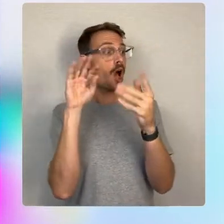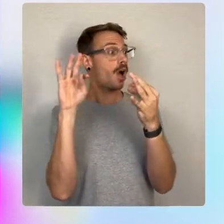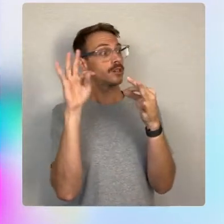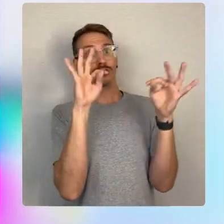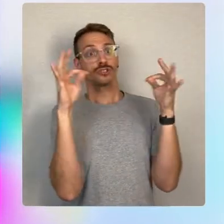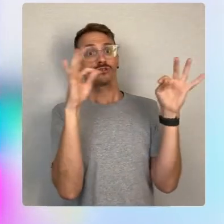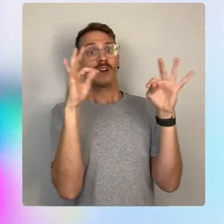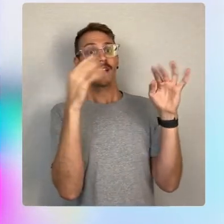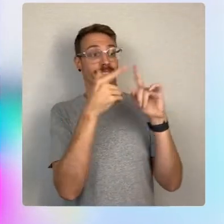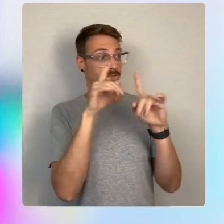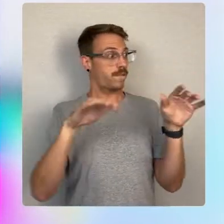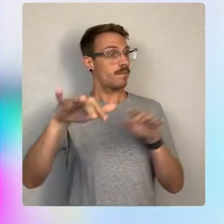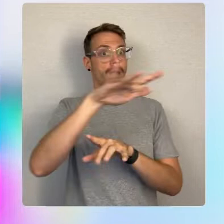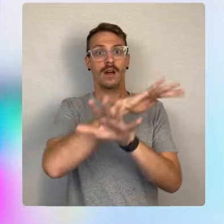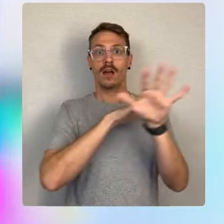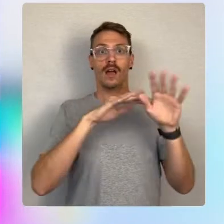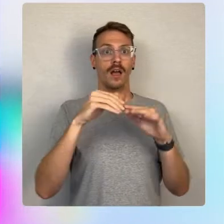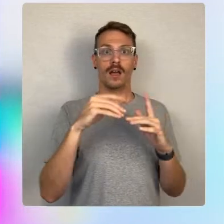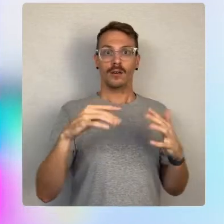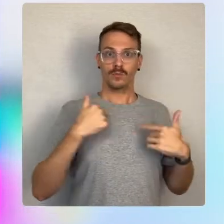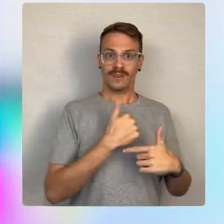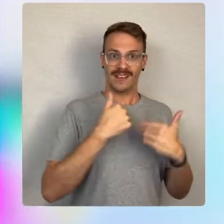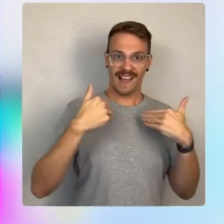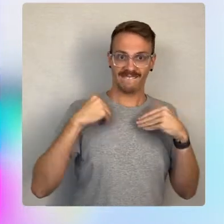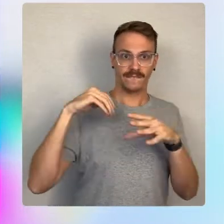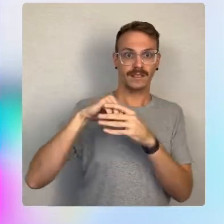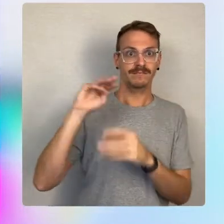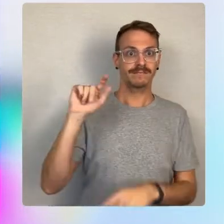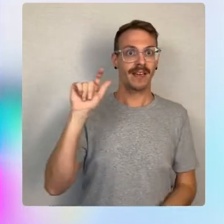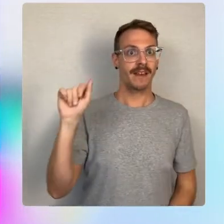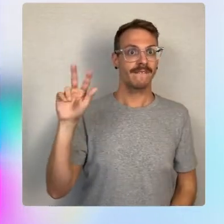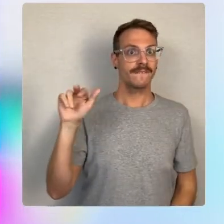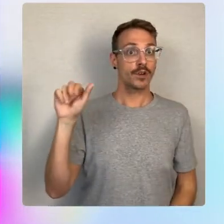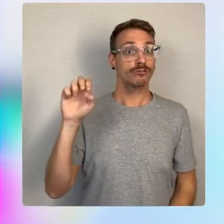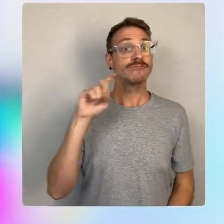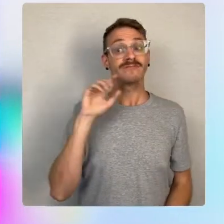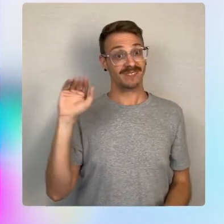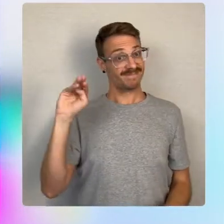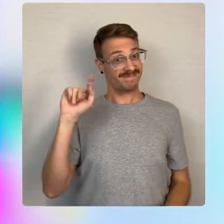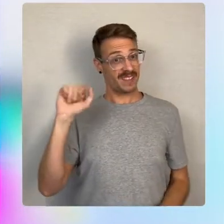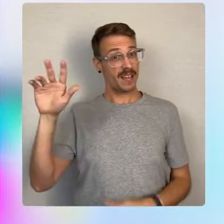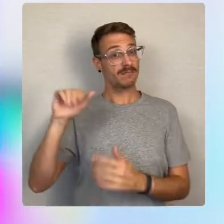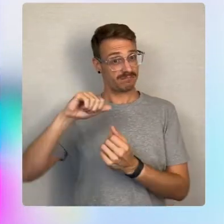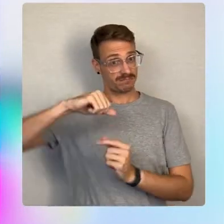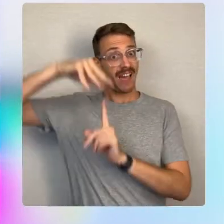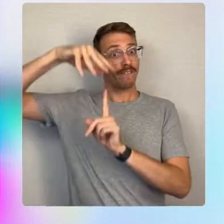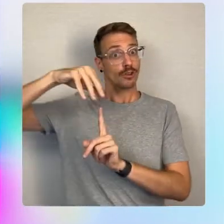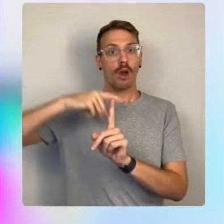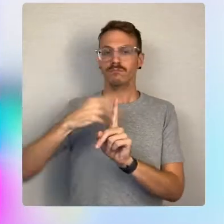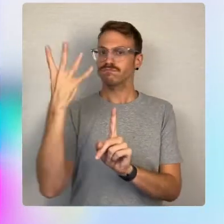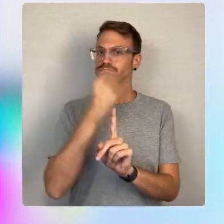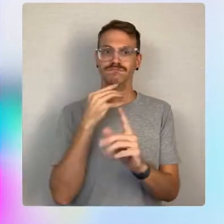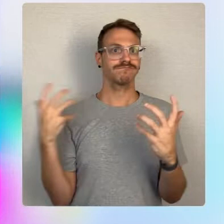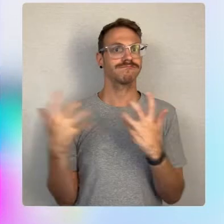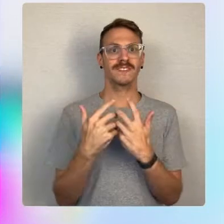from the natural environment that we have. And the Meta Avatar solution worked out really well for that.